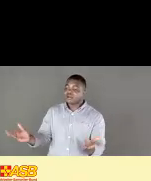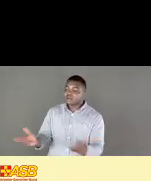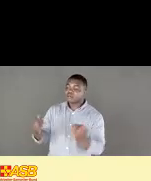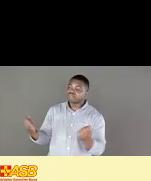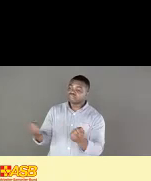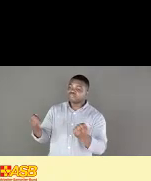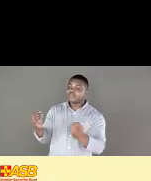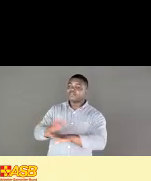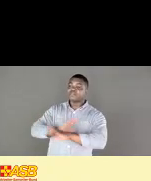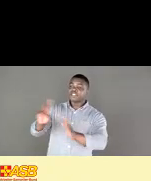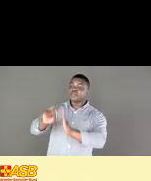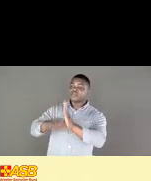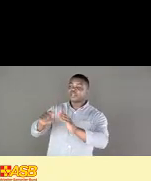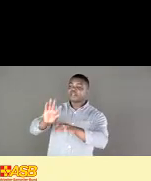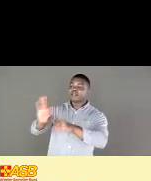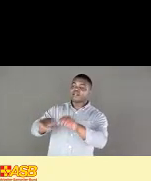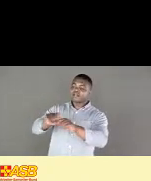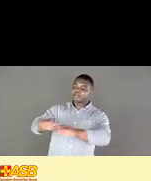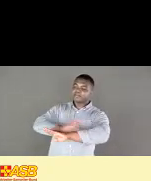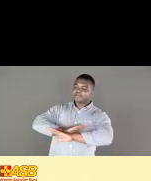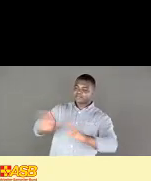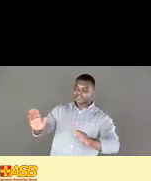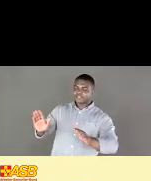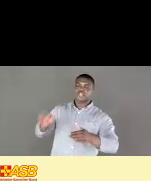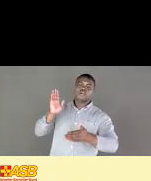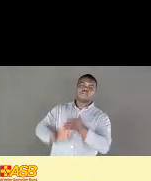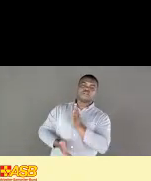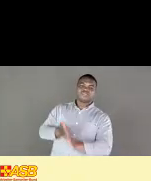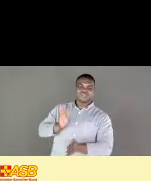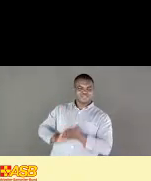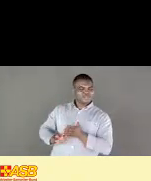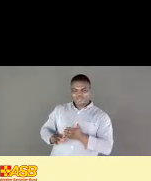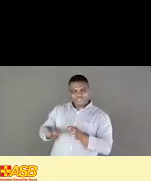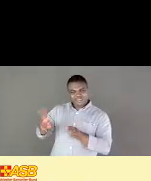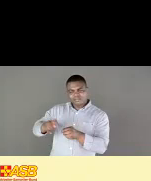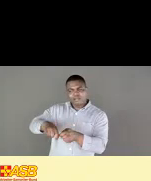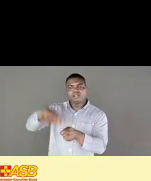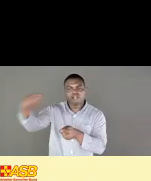but in reality, there were some challenges that we faced. And these challenges are also really